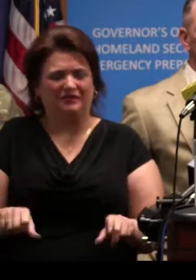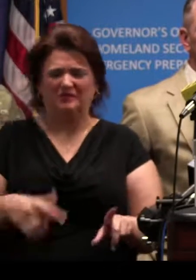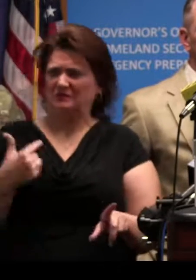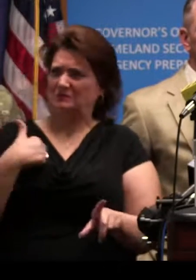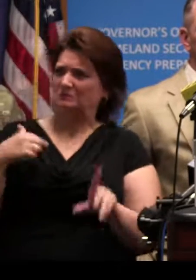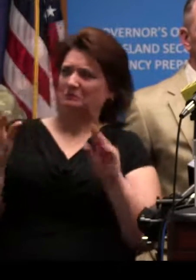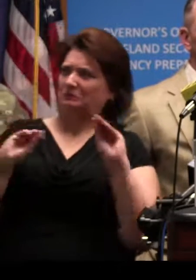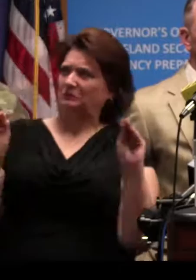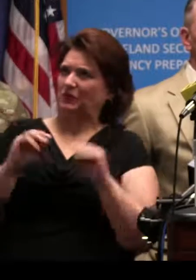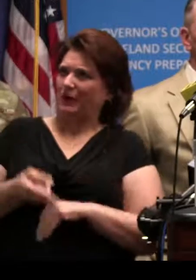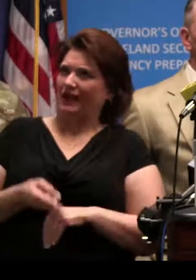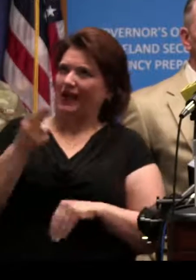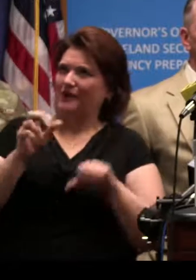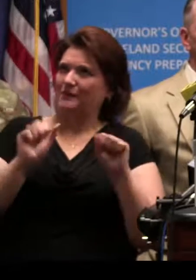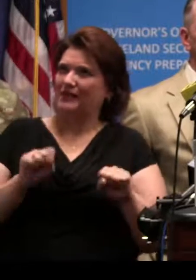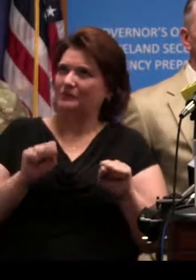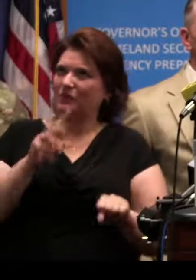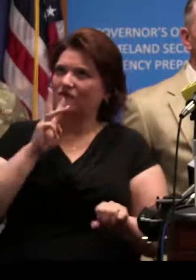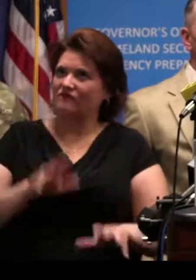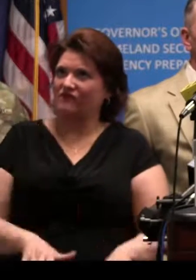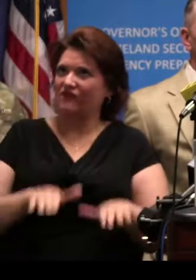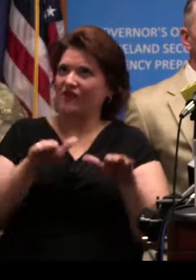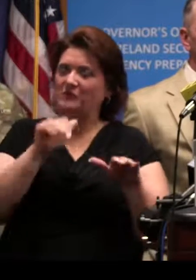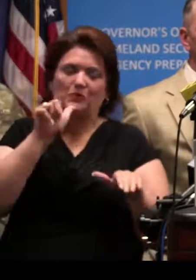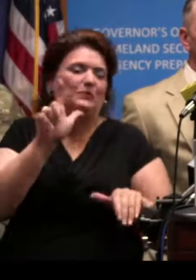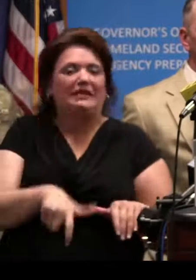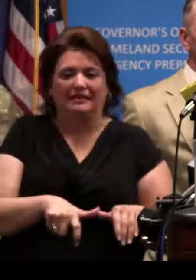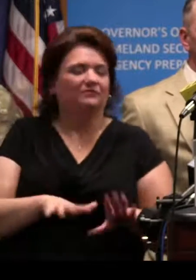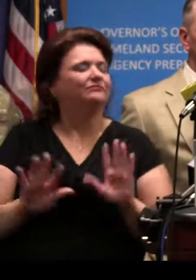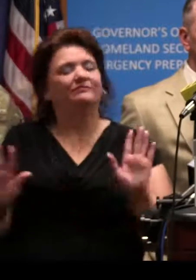high-risk areas and I'm not at risk from flooding include understand is they just